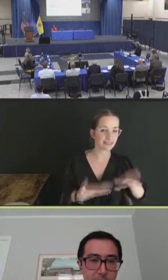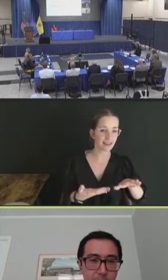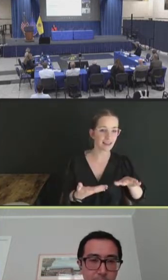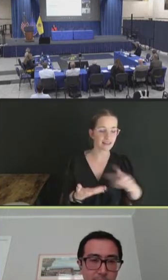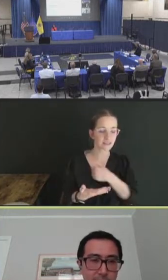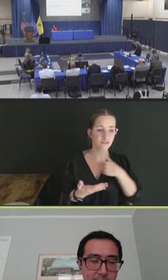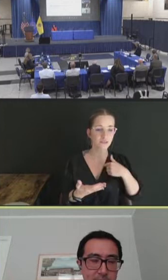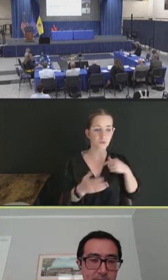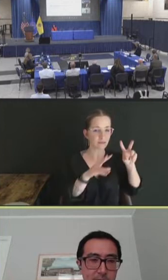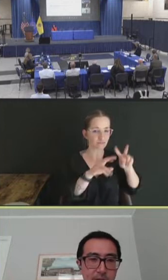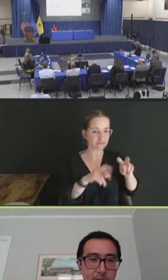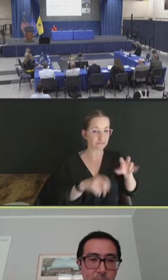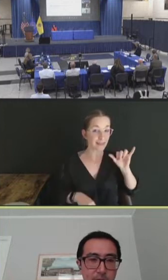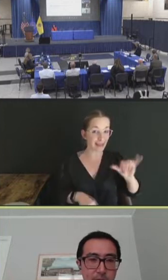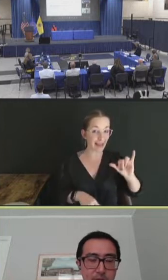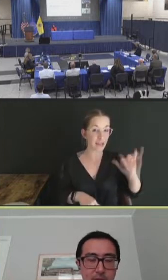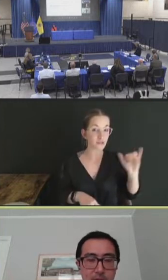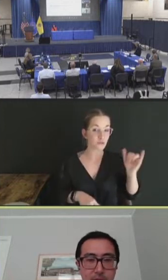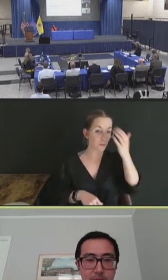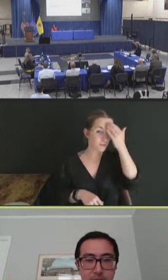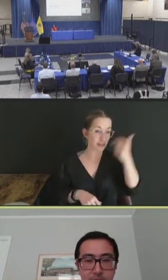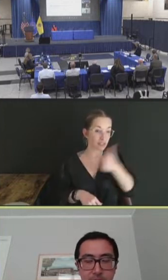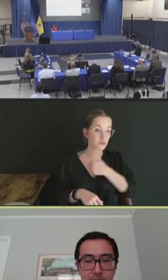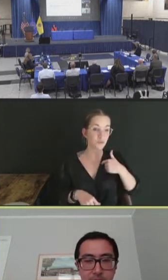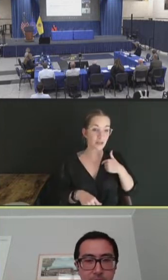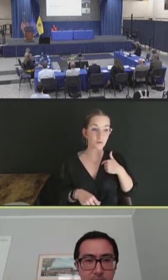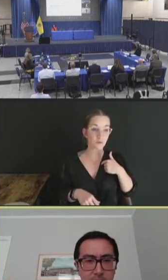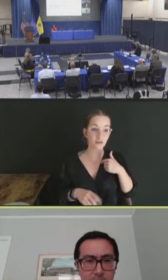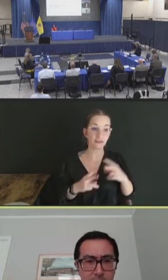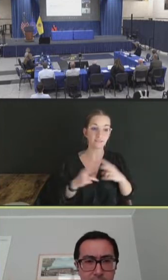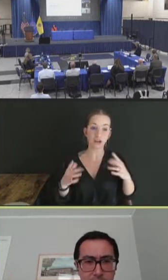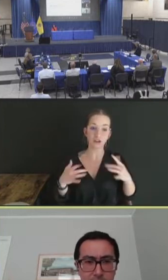we were very concerned about underreporting COVID deaths. Next slide.